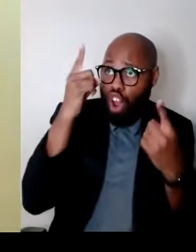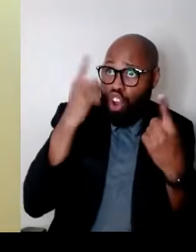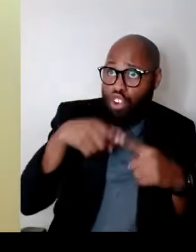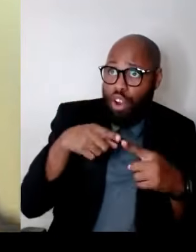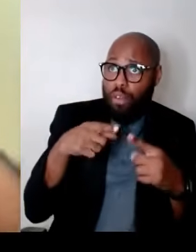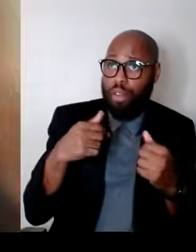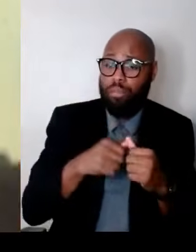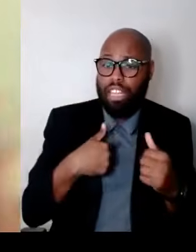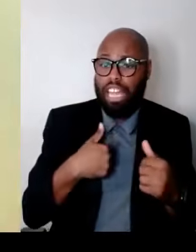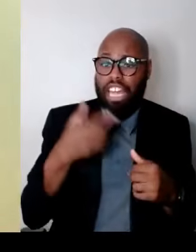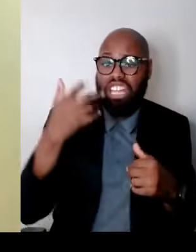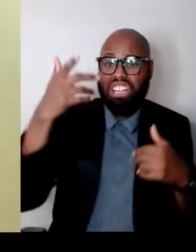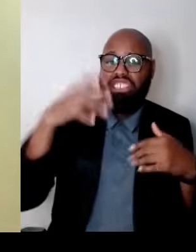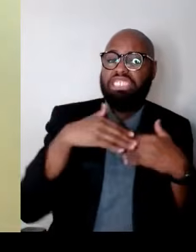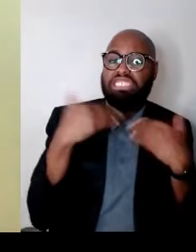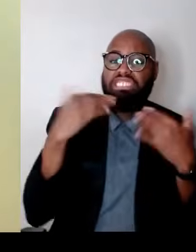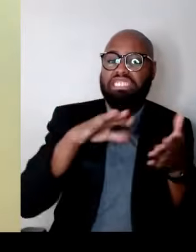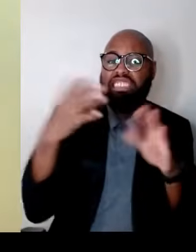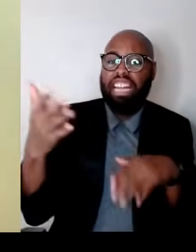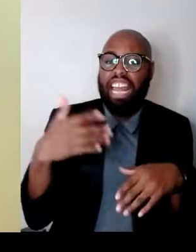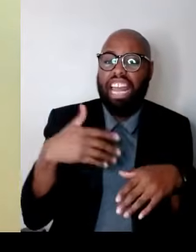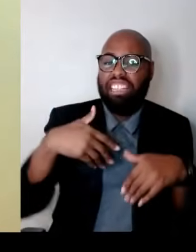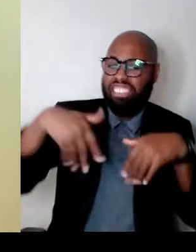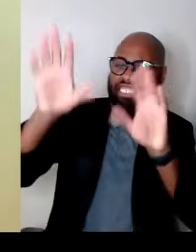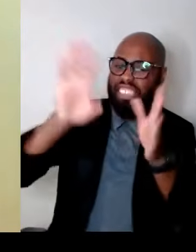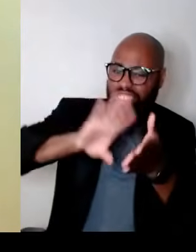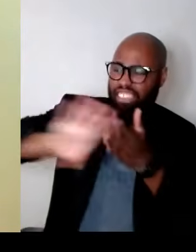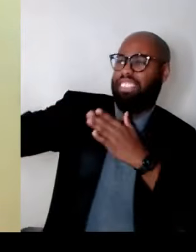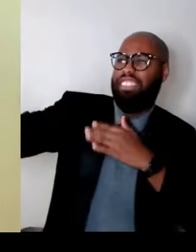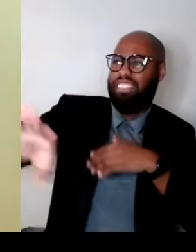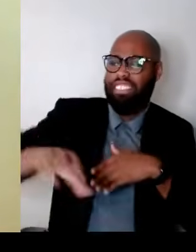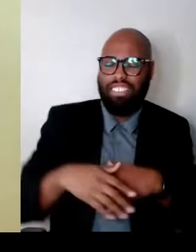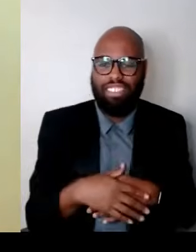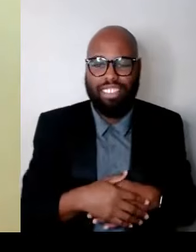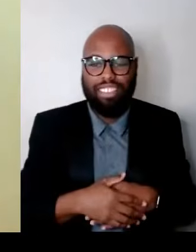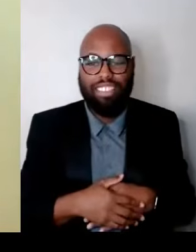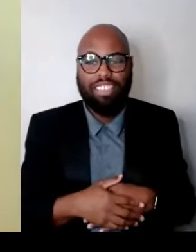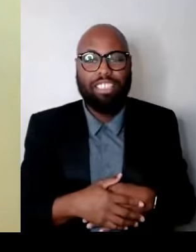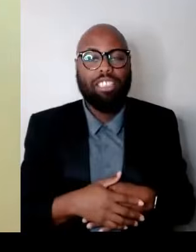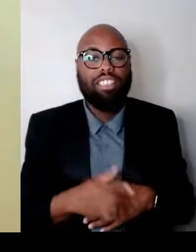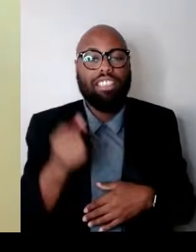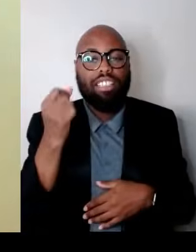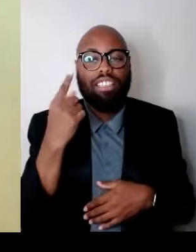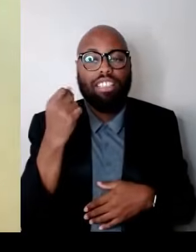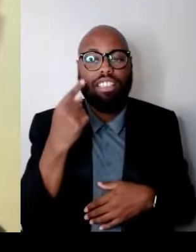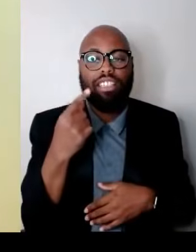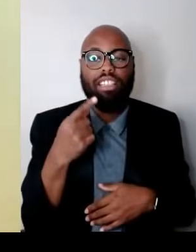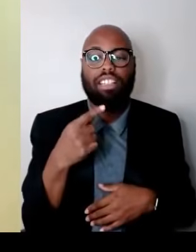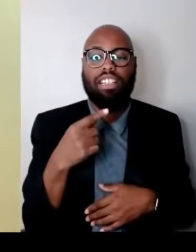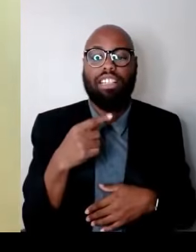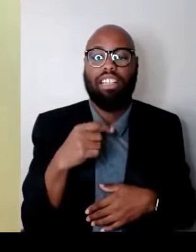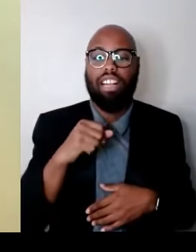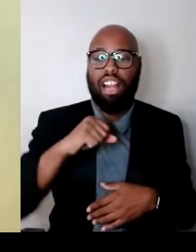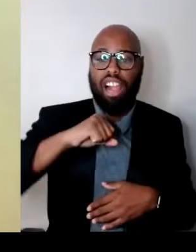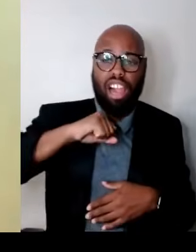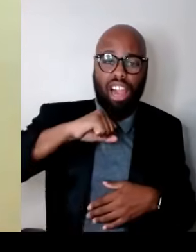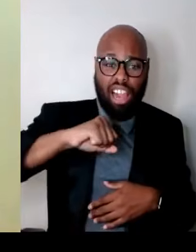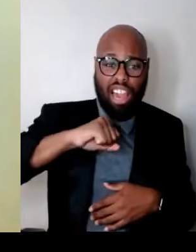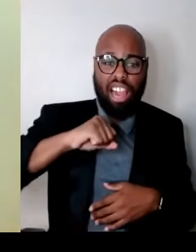You're done. Get out of here." Polarization, pushing back in the '70s, a lot of organizers,